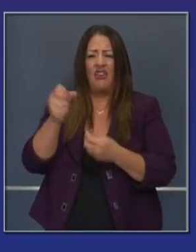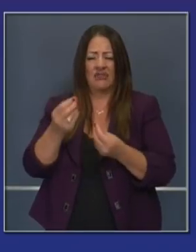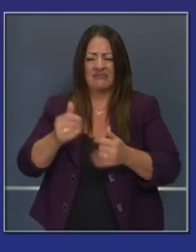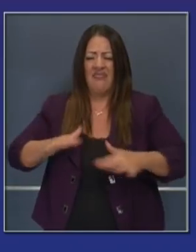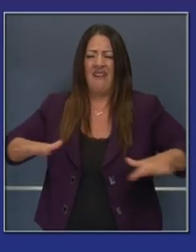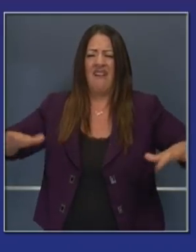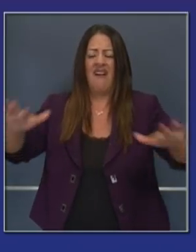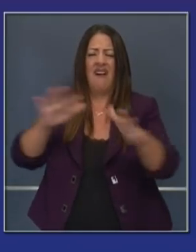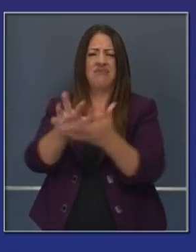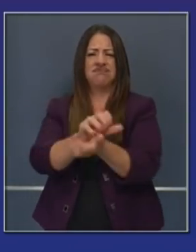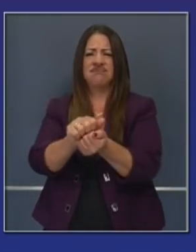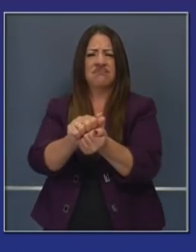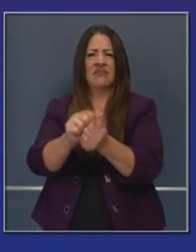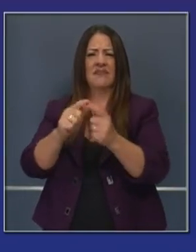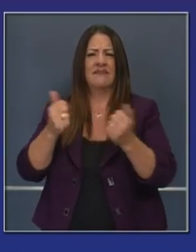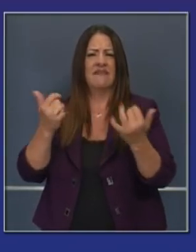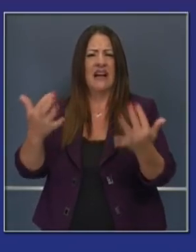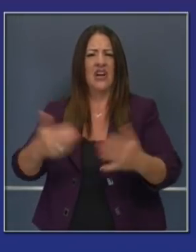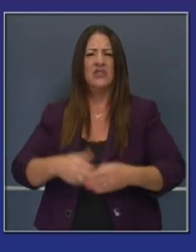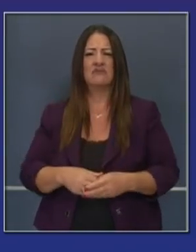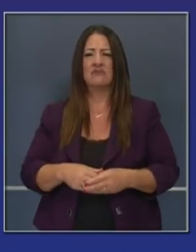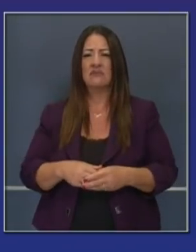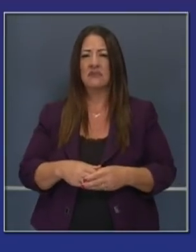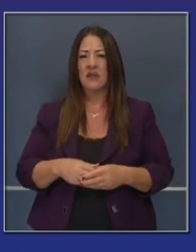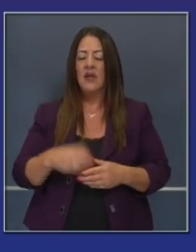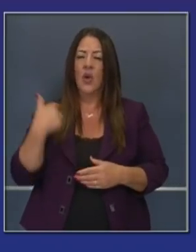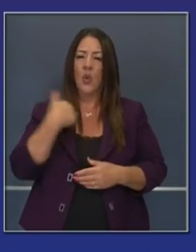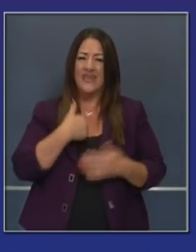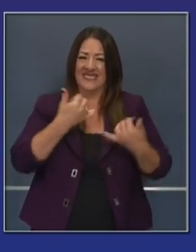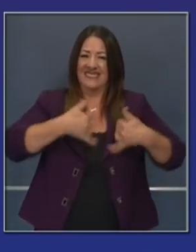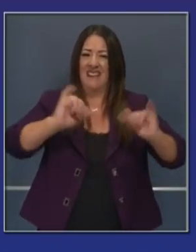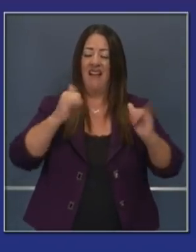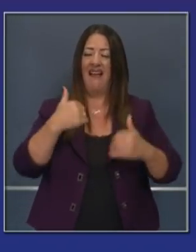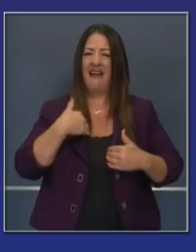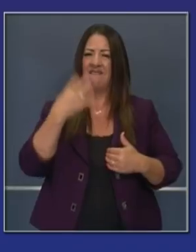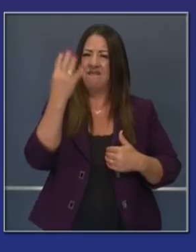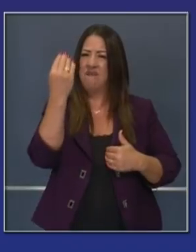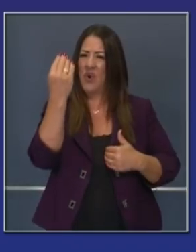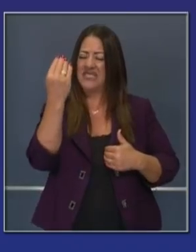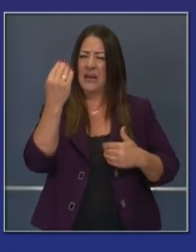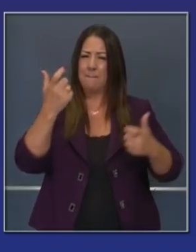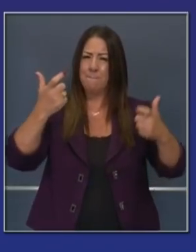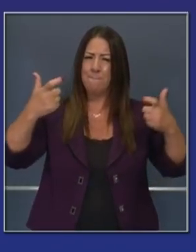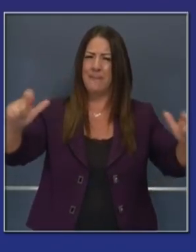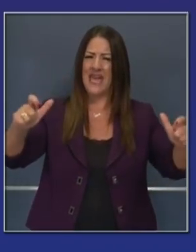SEASON. 4.2MILLION ACRES HAVE BURNED. 3.2MILLION JUST SINCE AUGUST.